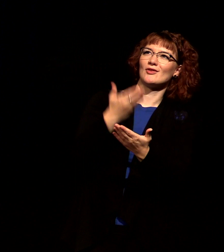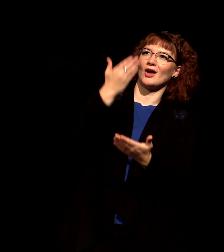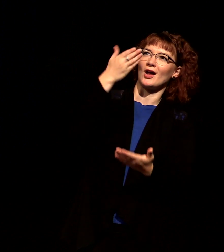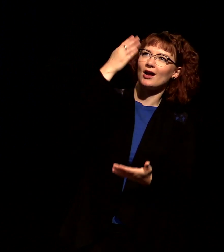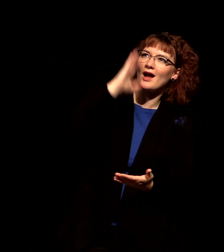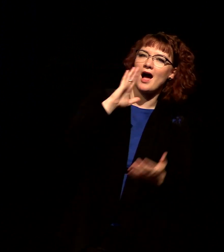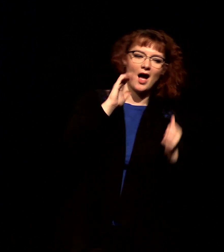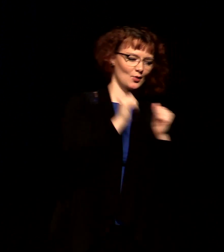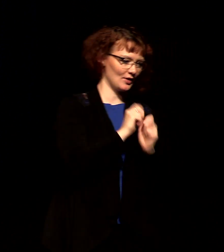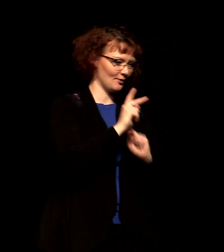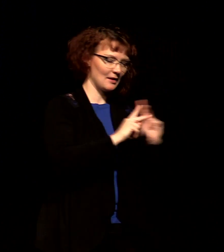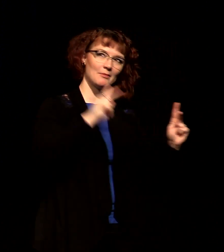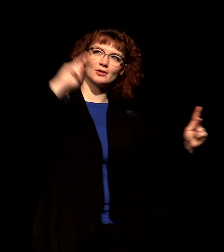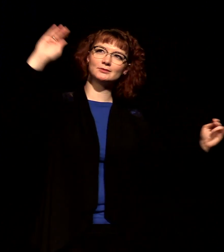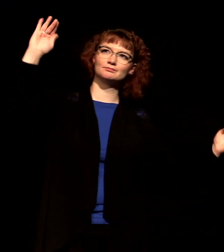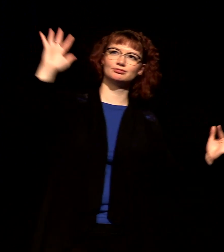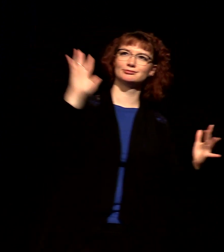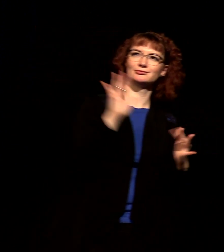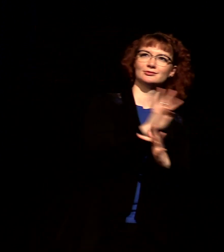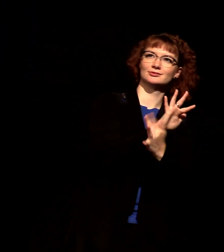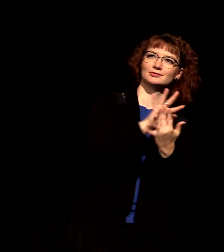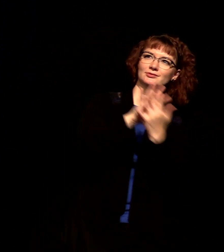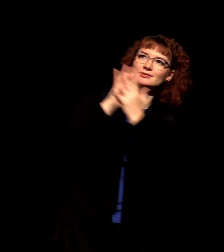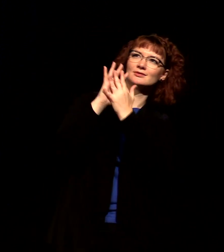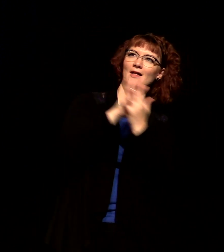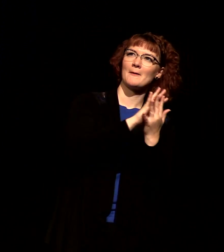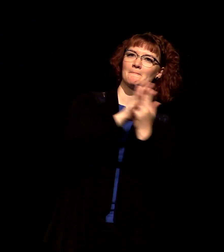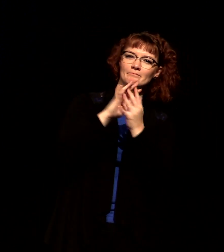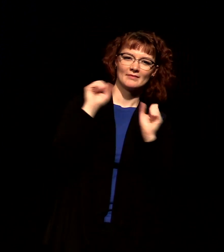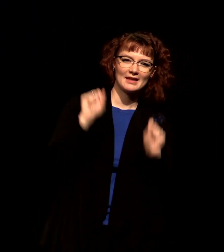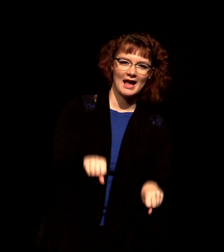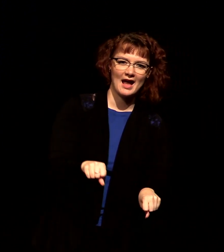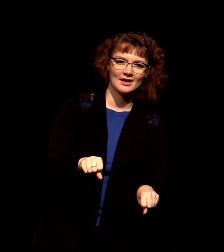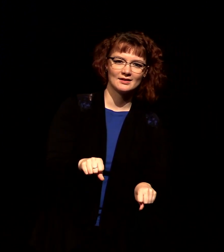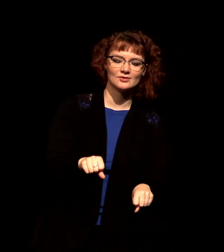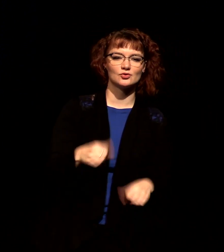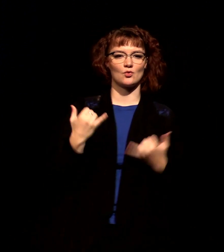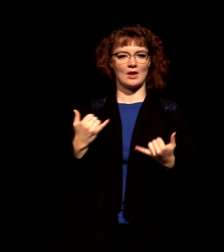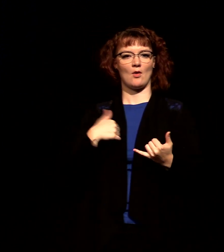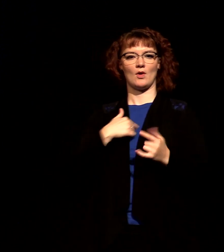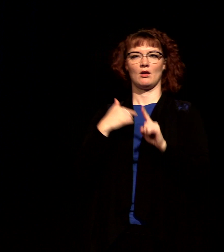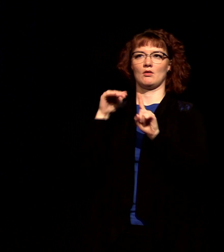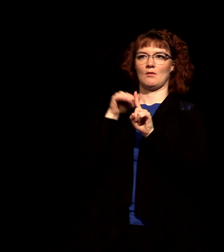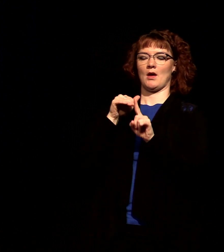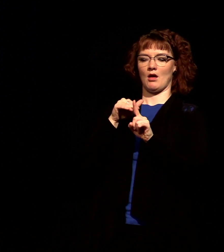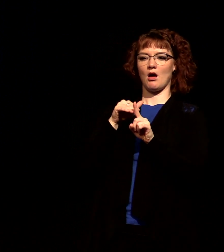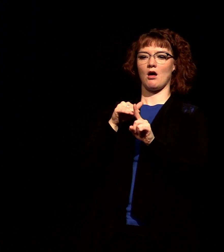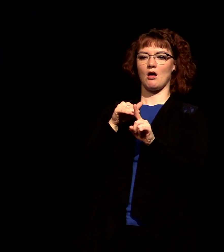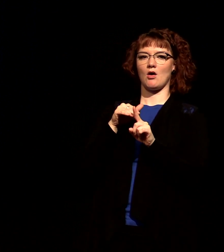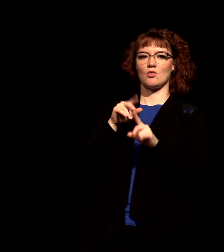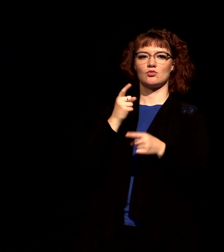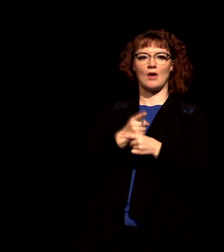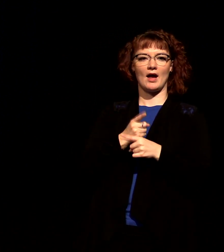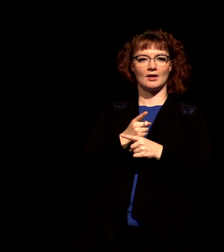His people and the people to their God. We are reminded here it's a foreshadowing of the Advent that we celebrate every